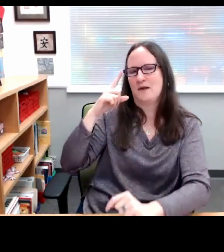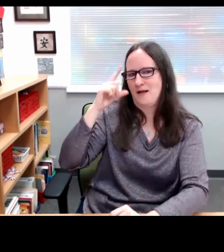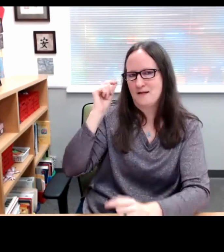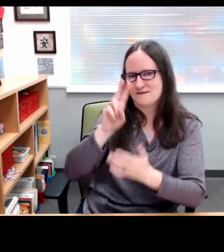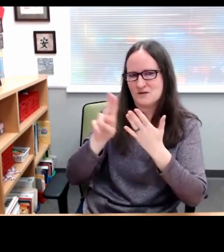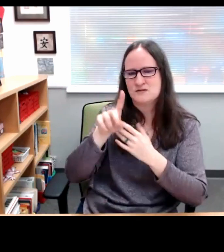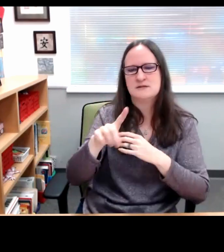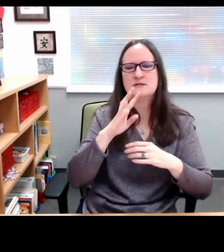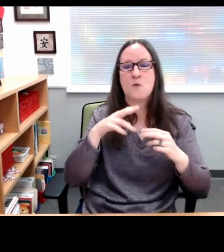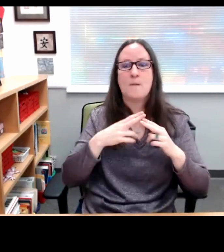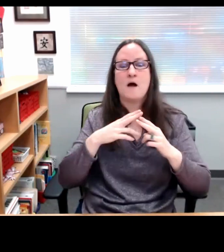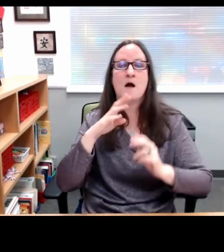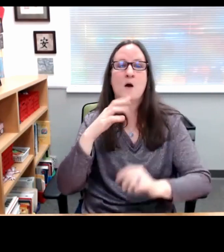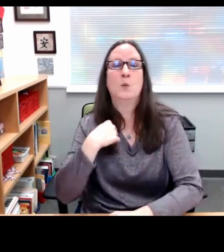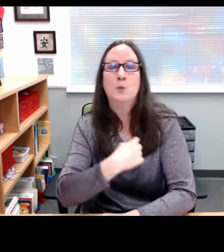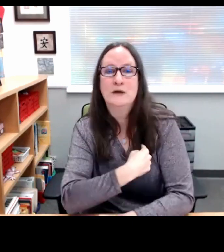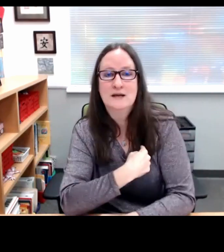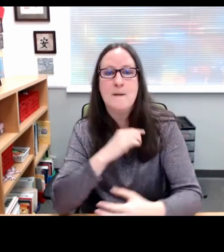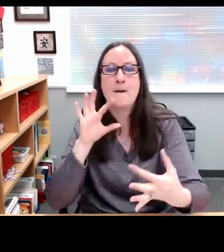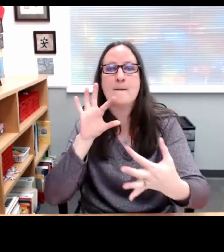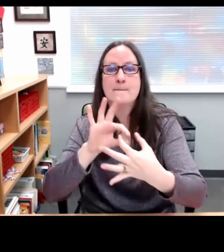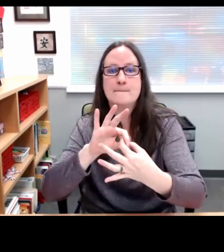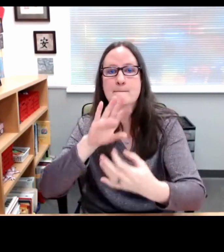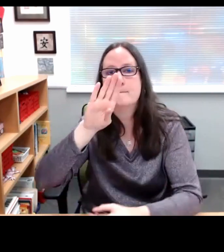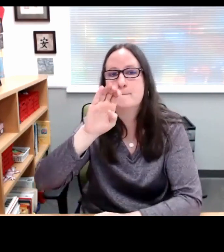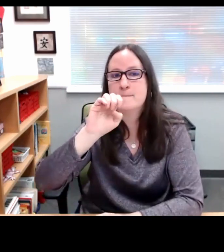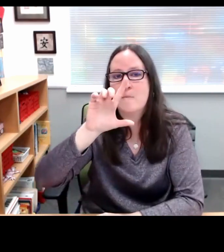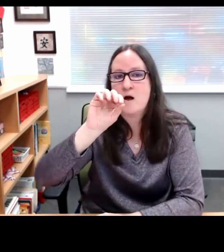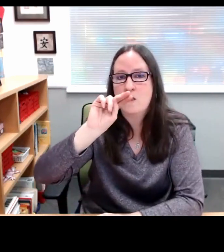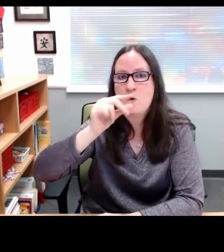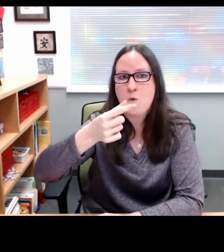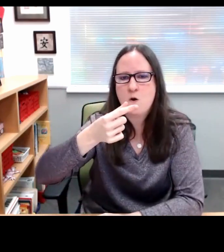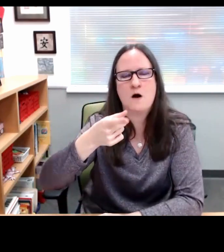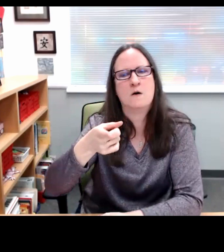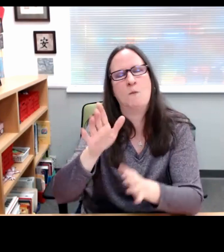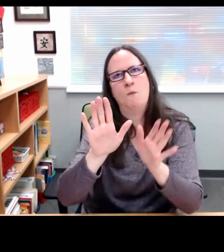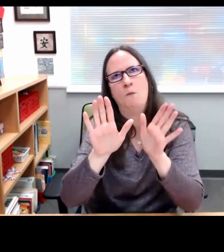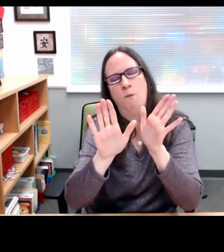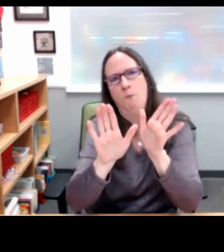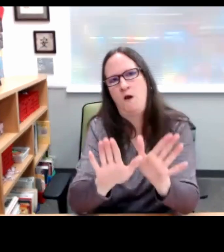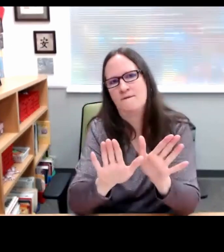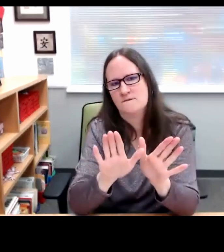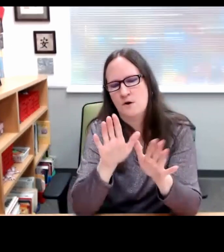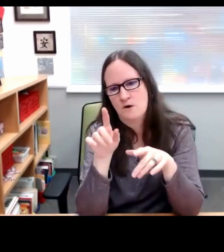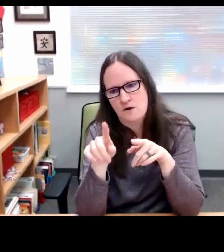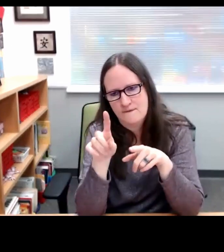and then she made this really special video for Gallaudet University talking about we belong. Oh,